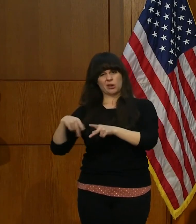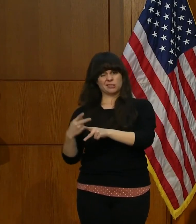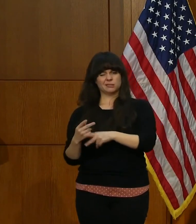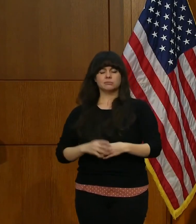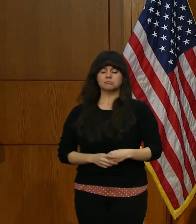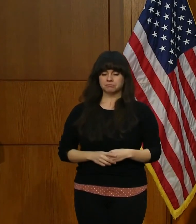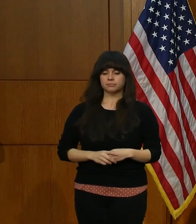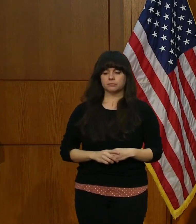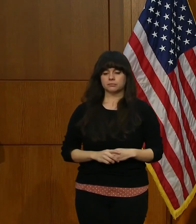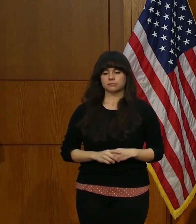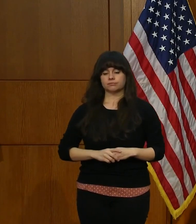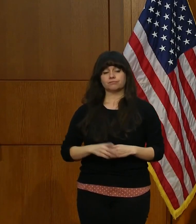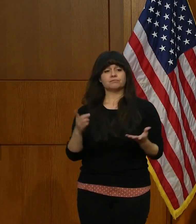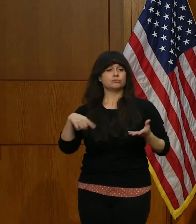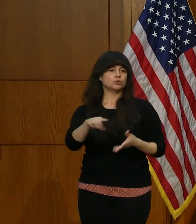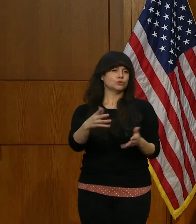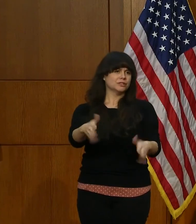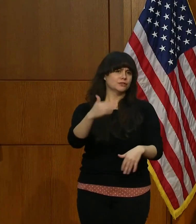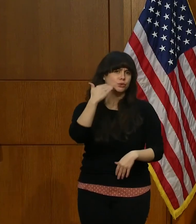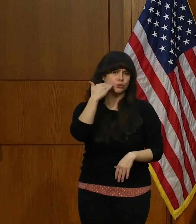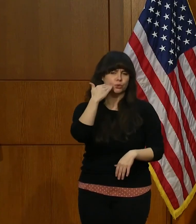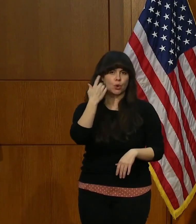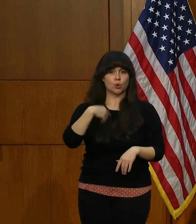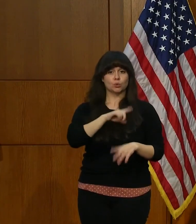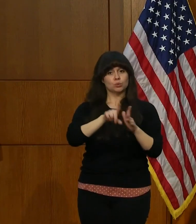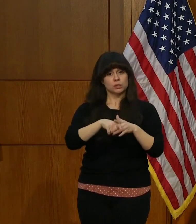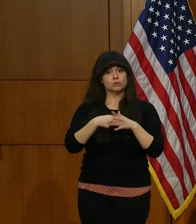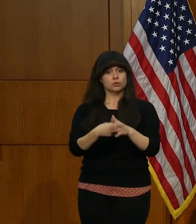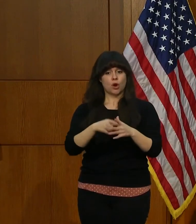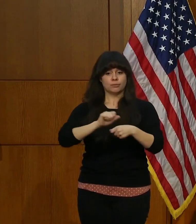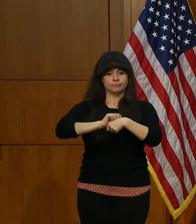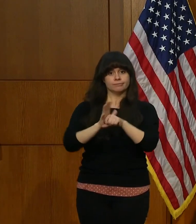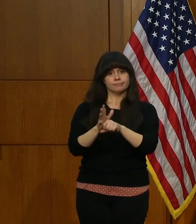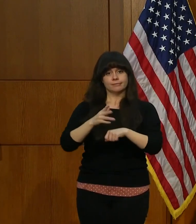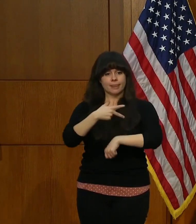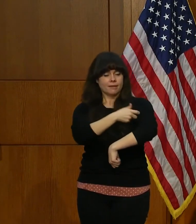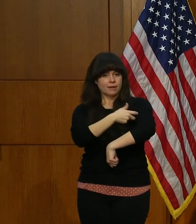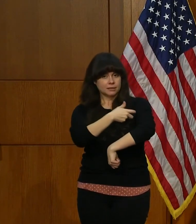NURSING FACILITIES AND THE OTHER. LONG TERM CARE